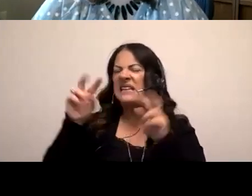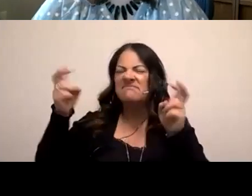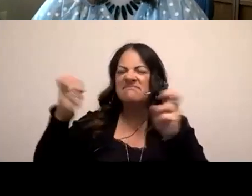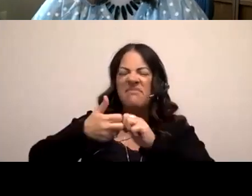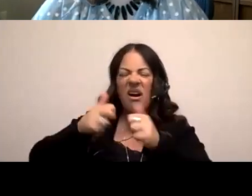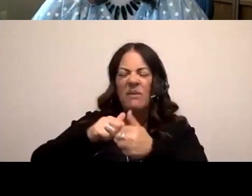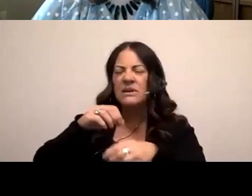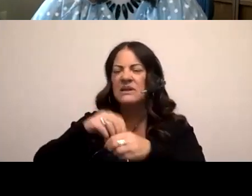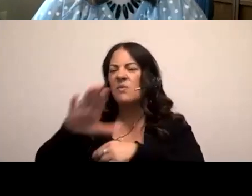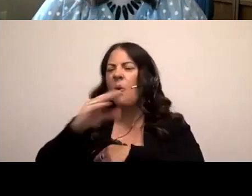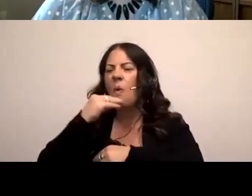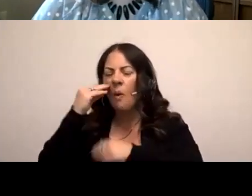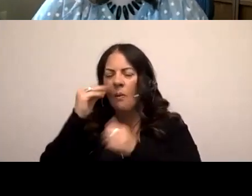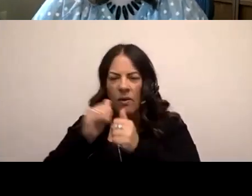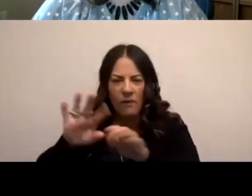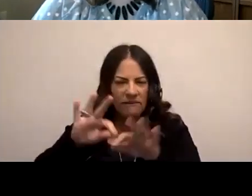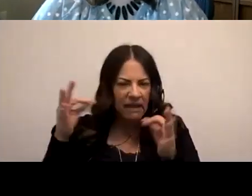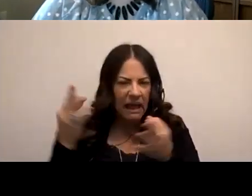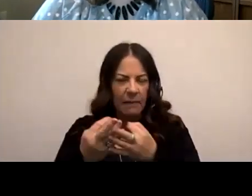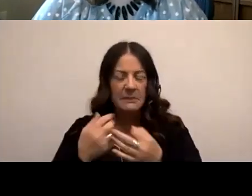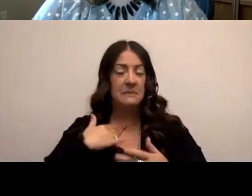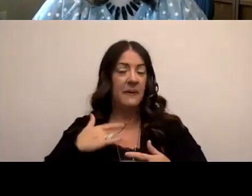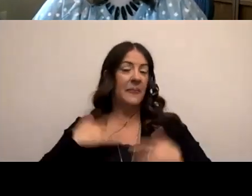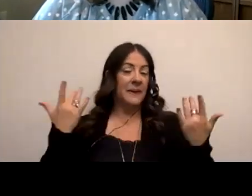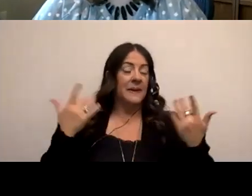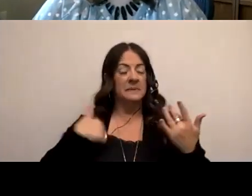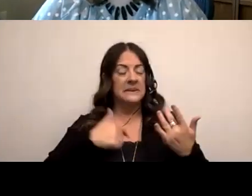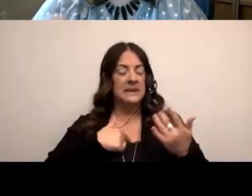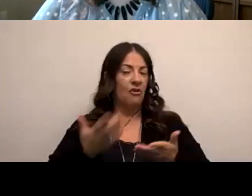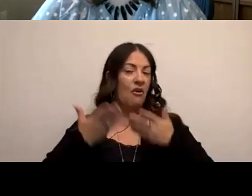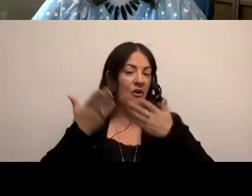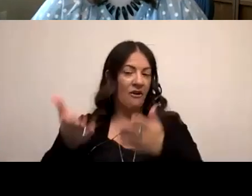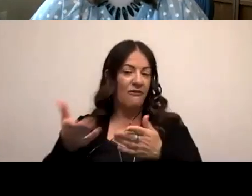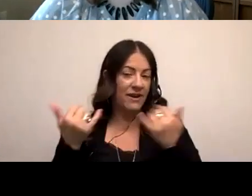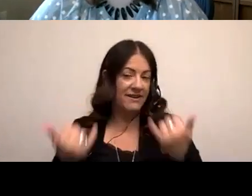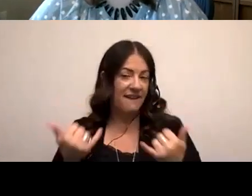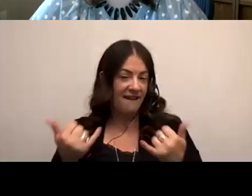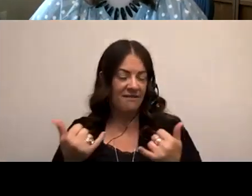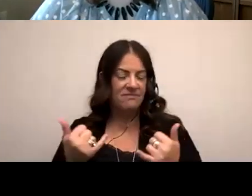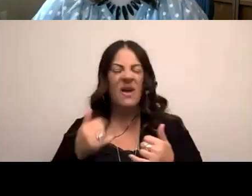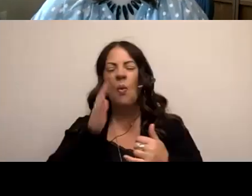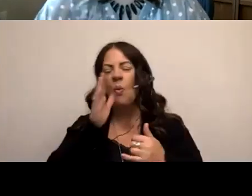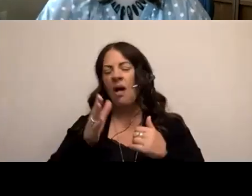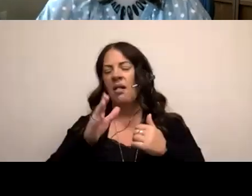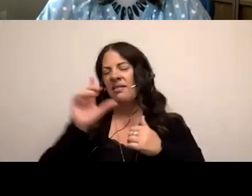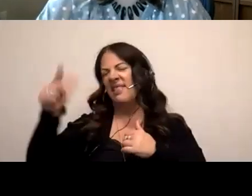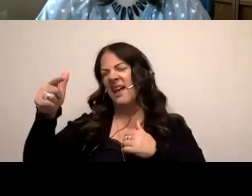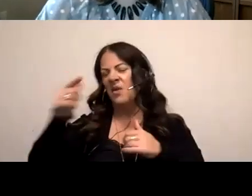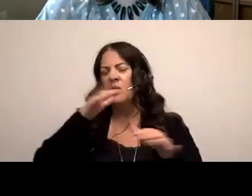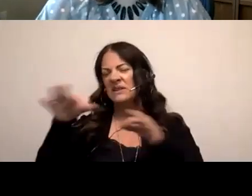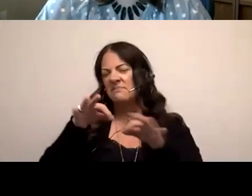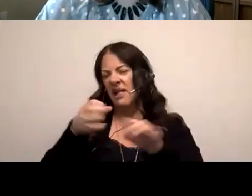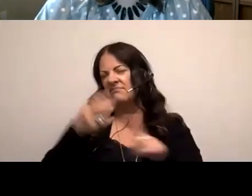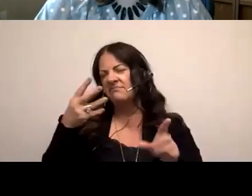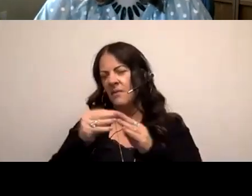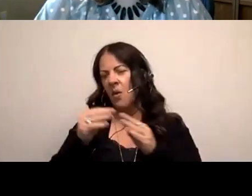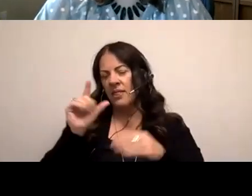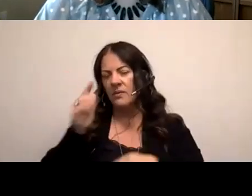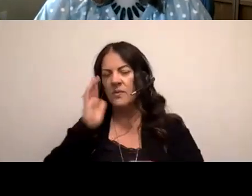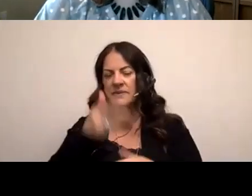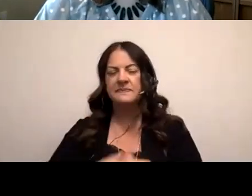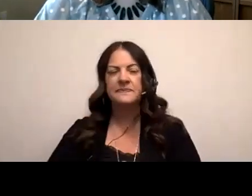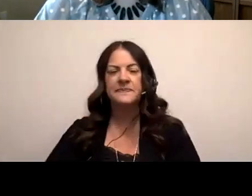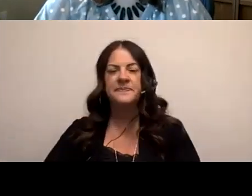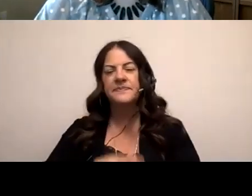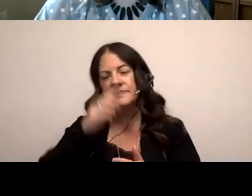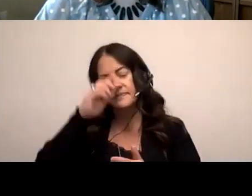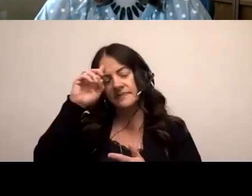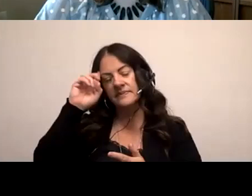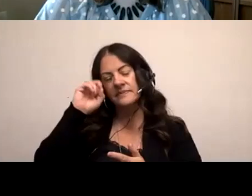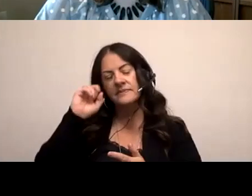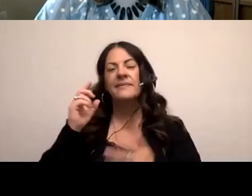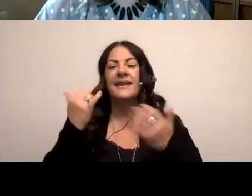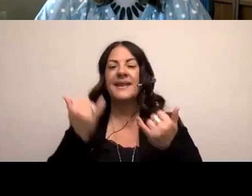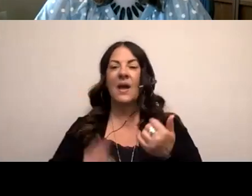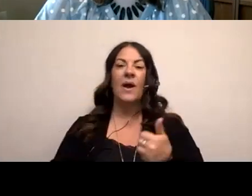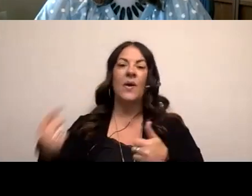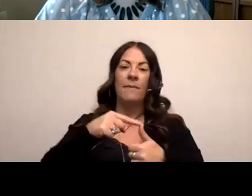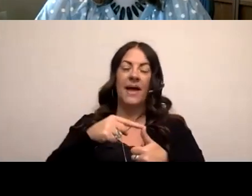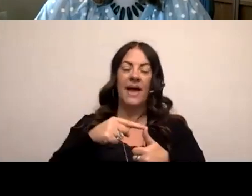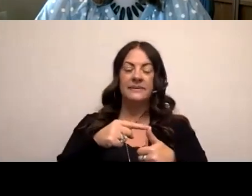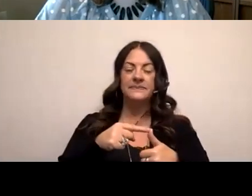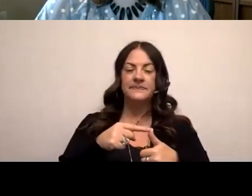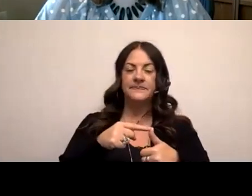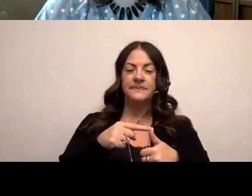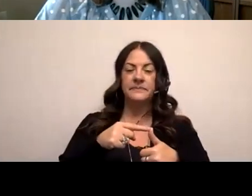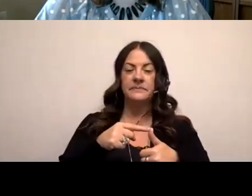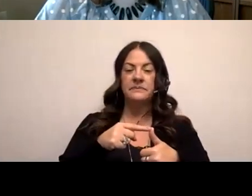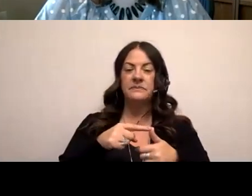WE ARE THRILLED TO BE ABLE TO OFFER THAT DURING THIS TIME AND THERE WILL BE MORE INFORMATION ON THAT LATER. WE OFFER TRAININGS EVERY MONDAY